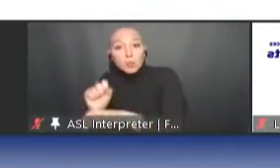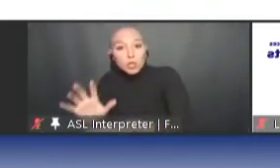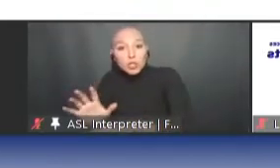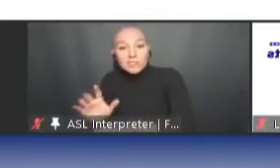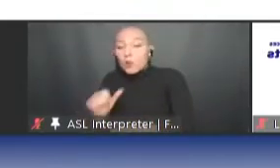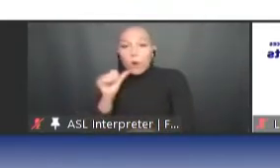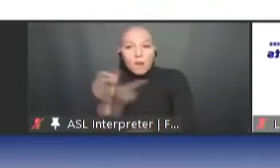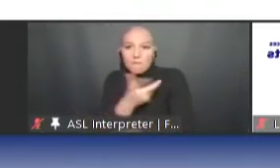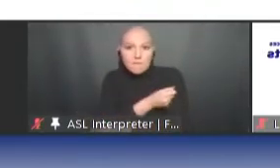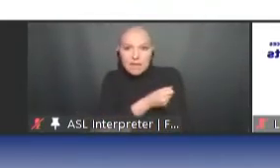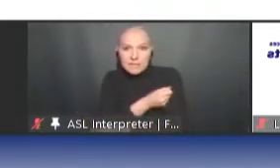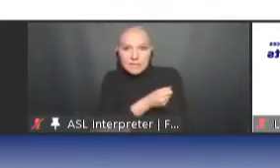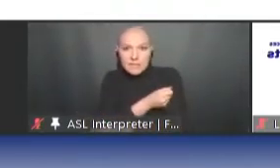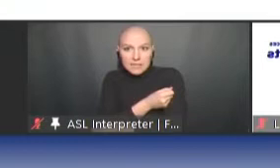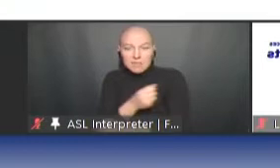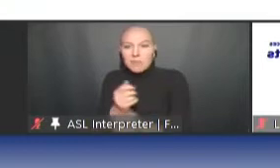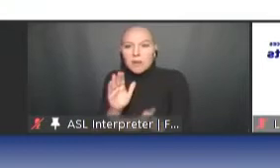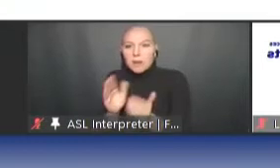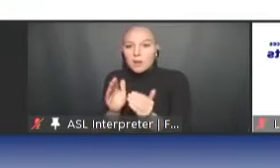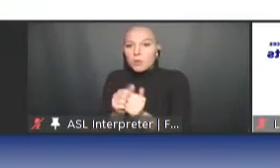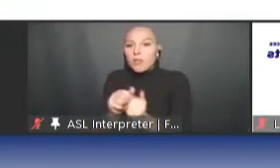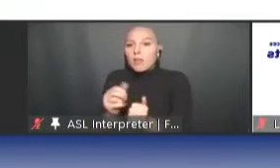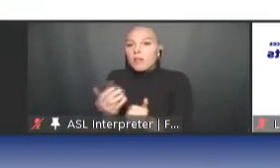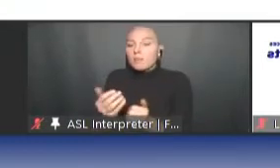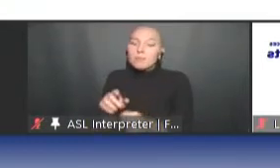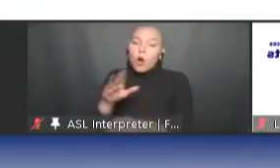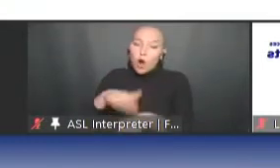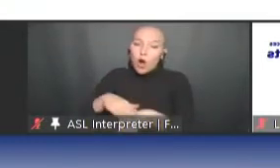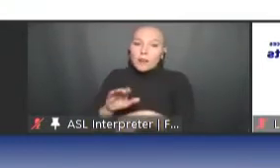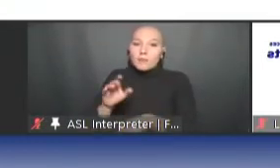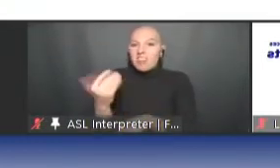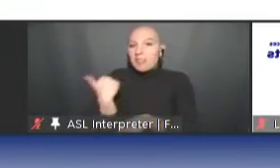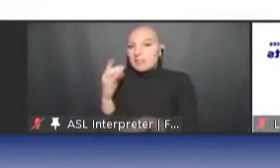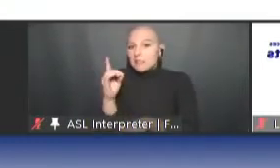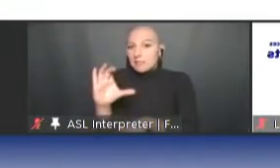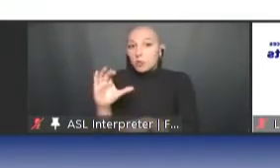22 percent of childcare workers were unvaccinated as of early last summer,